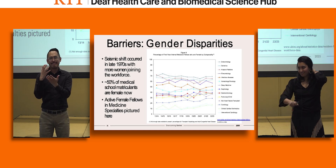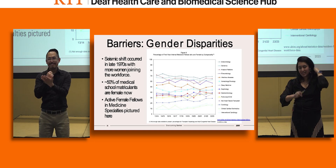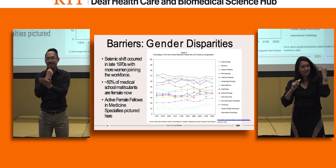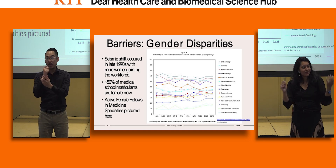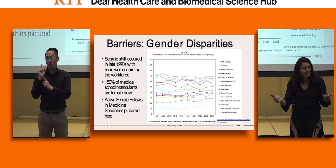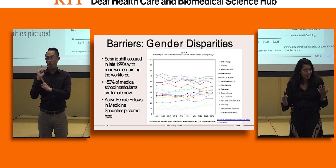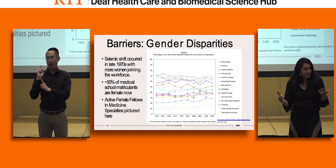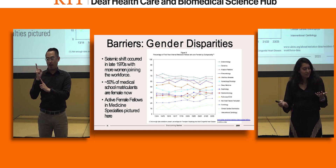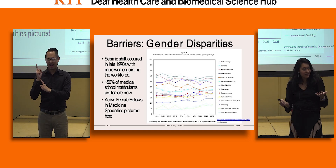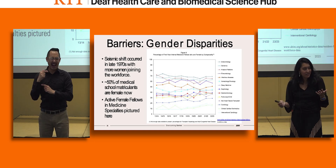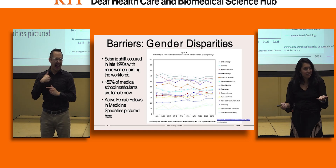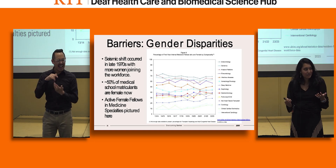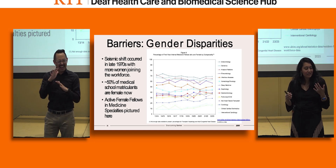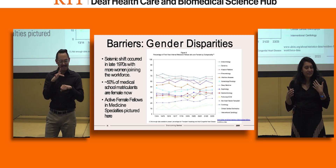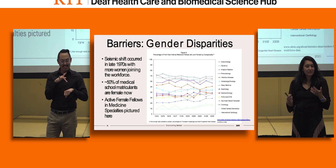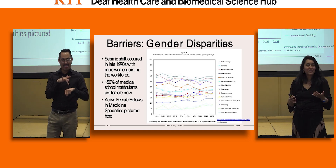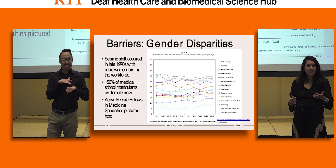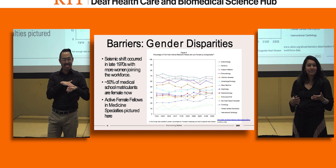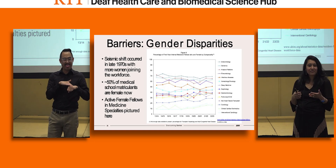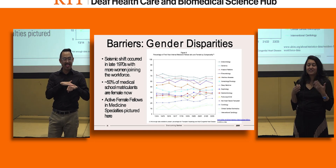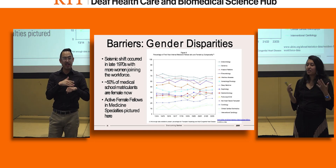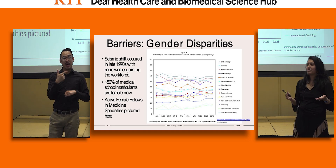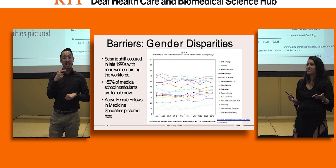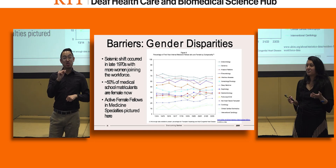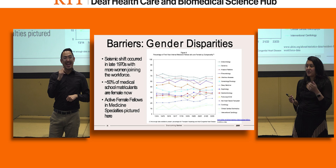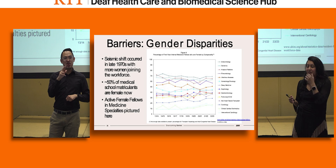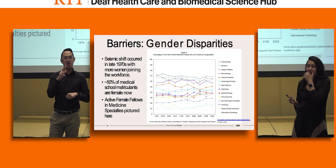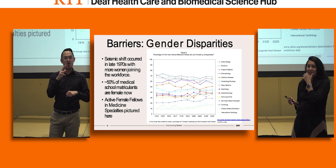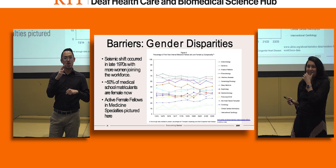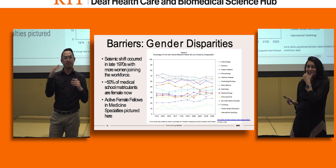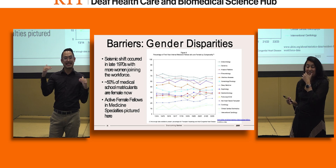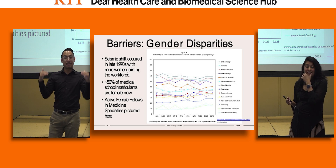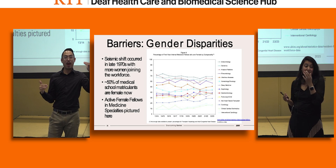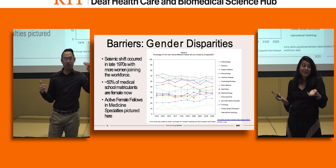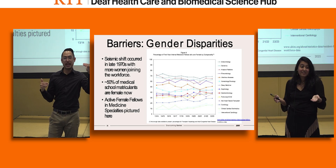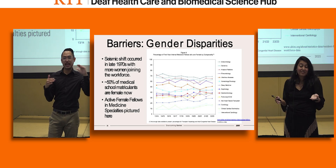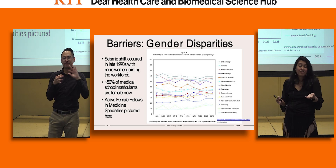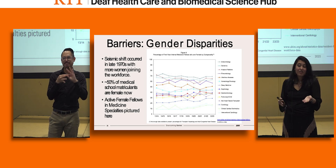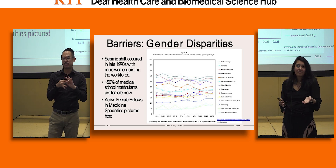I know I just alluded to a little bit of the gender disparities that exist in medicine in general,